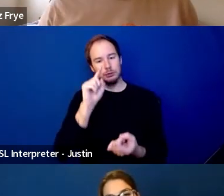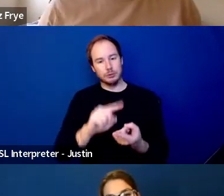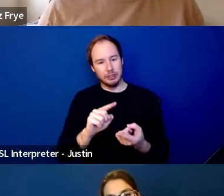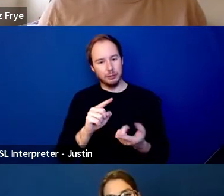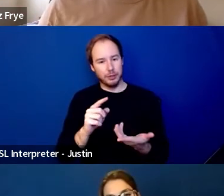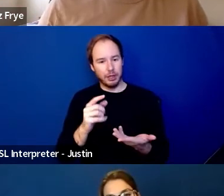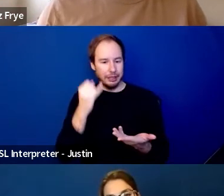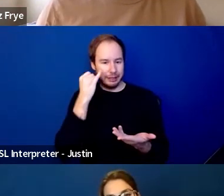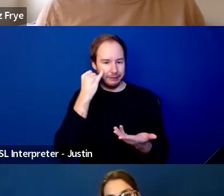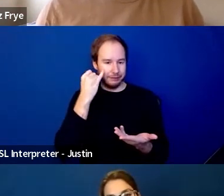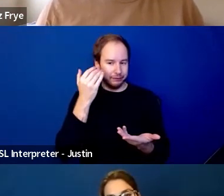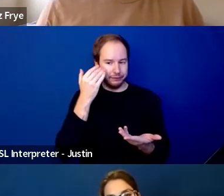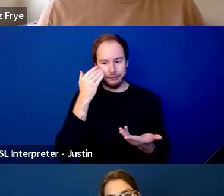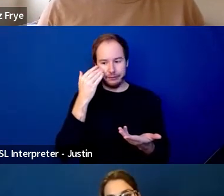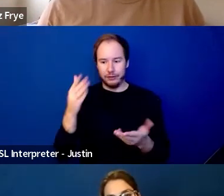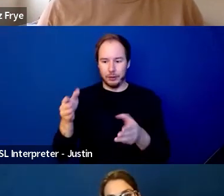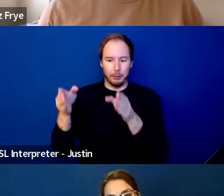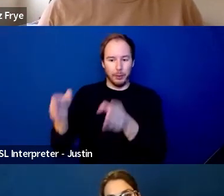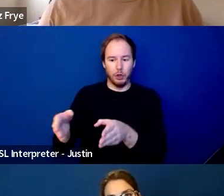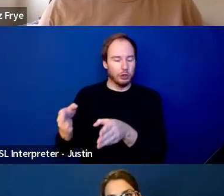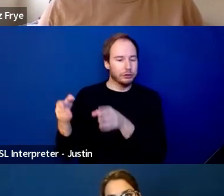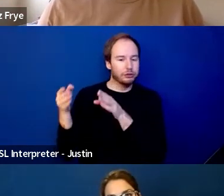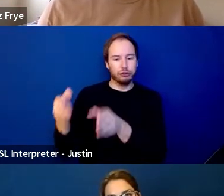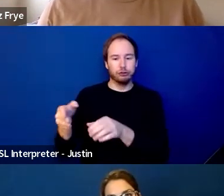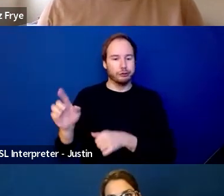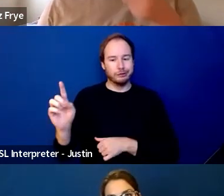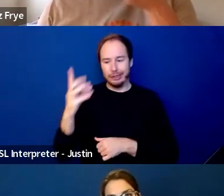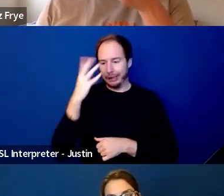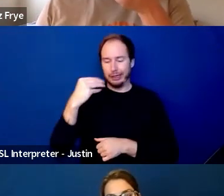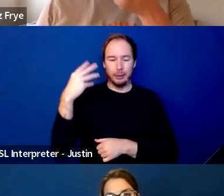if Bob is on the street and sleeps outside most of the time